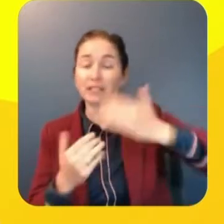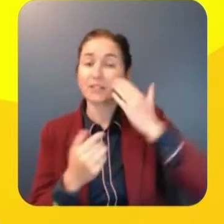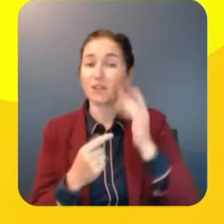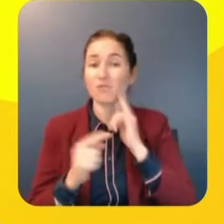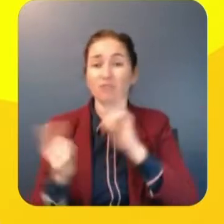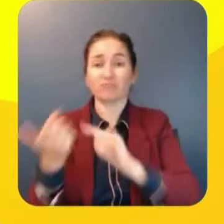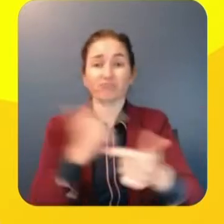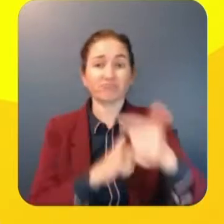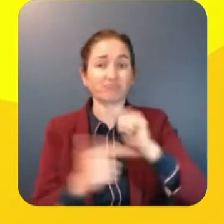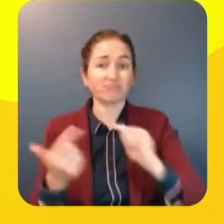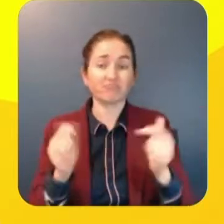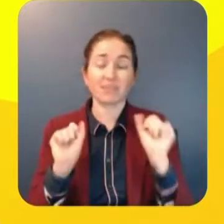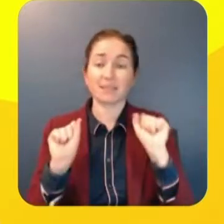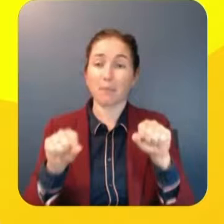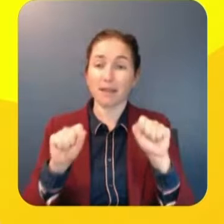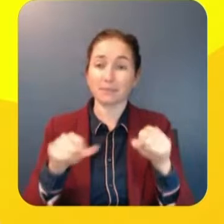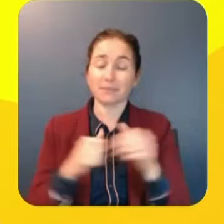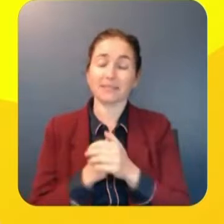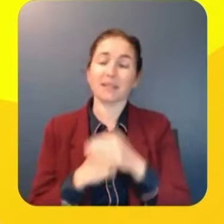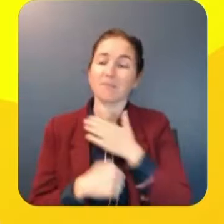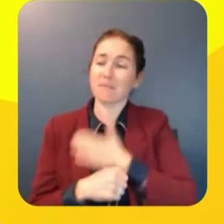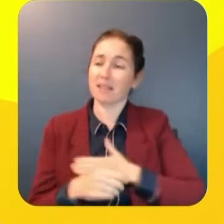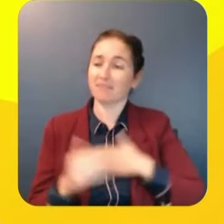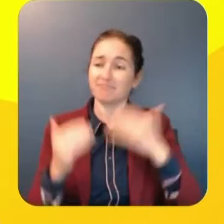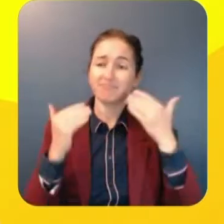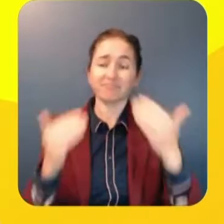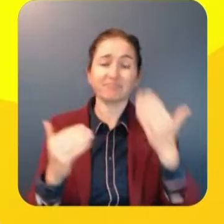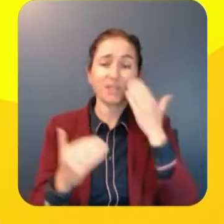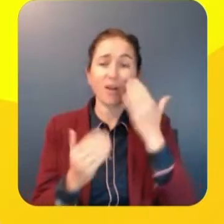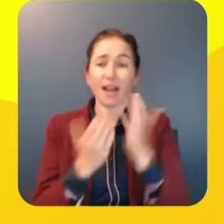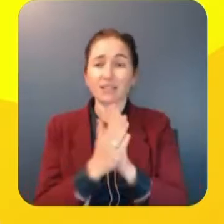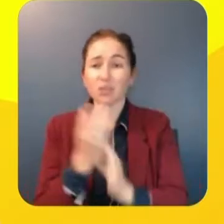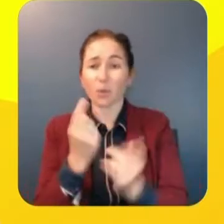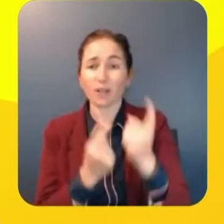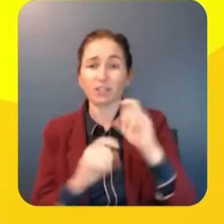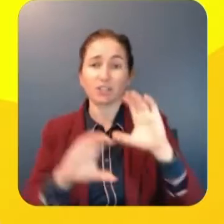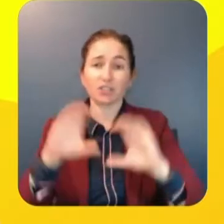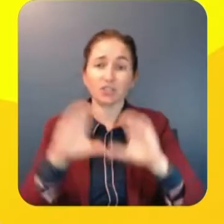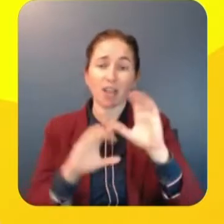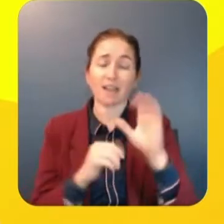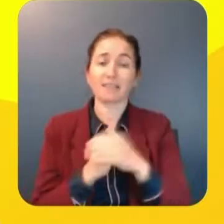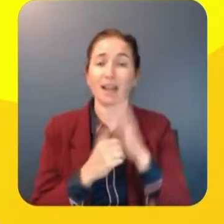So, please feel free to post questions in this chat and I'll try and ask the panelist your questions.